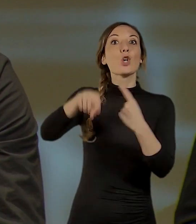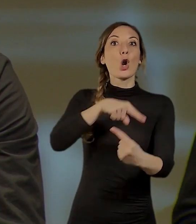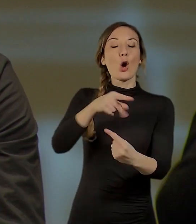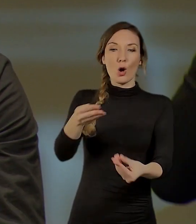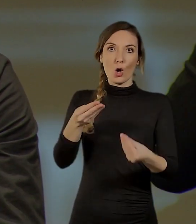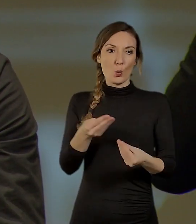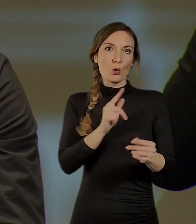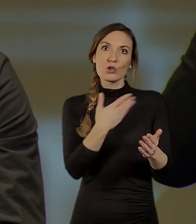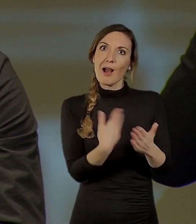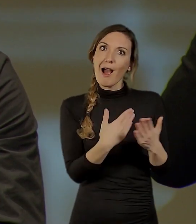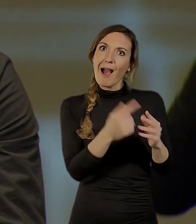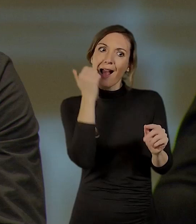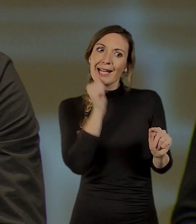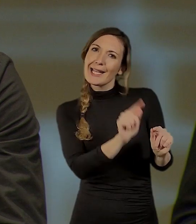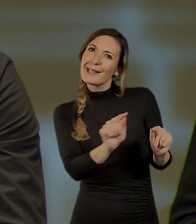it is very important that we do not build, that we do not just draw a project